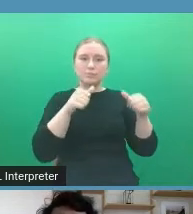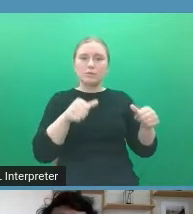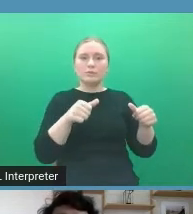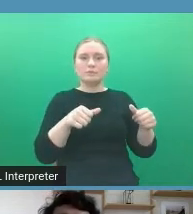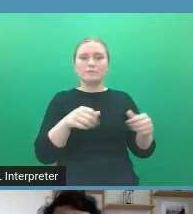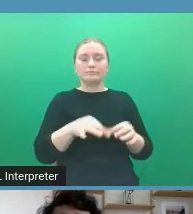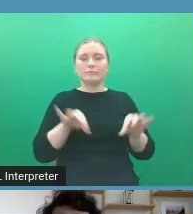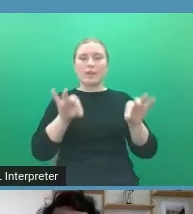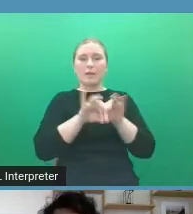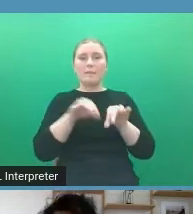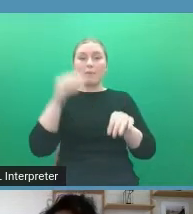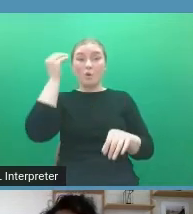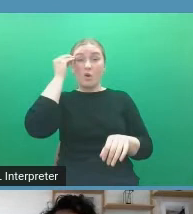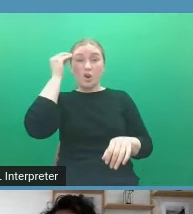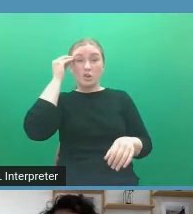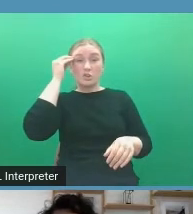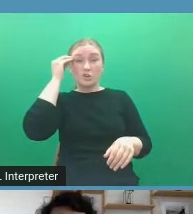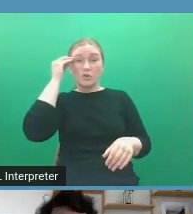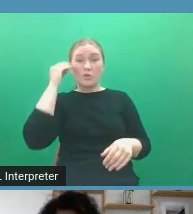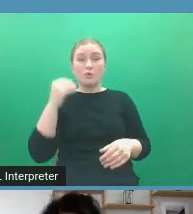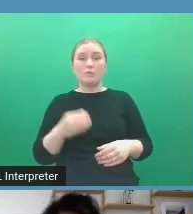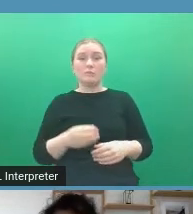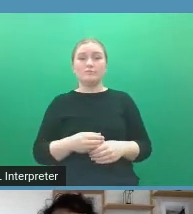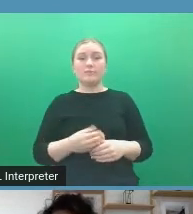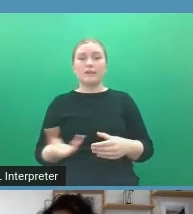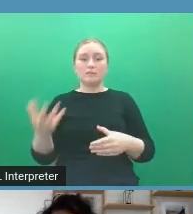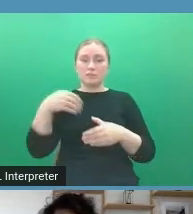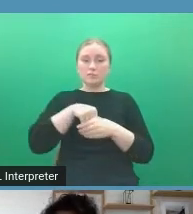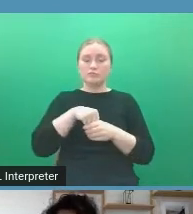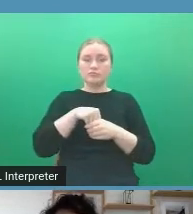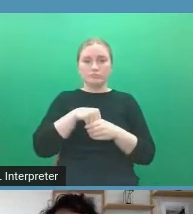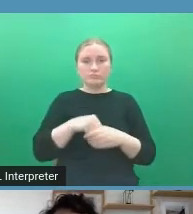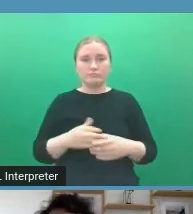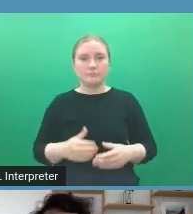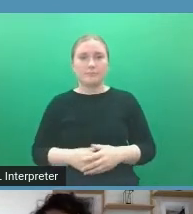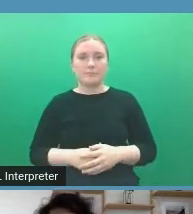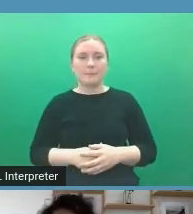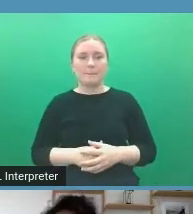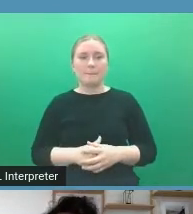in musiological practice. There's born digital artifacts like we've been discussing, social media